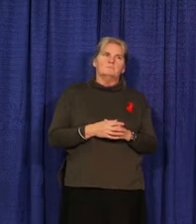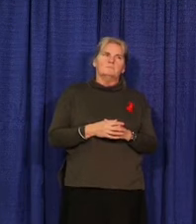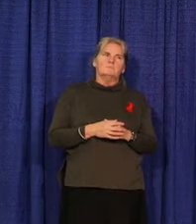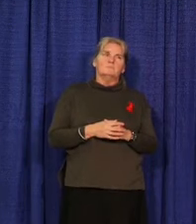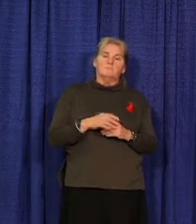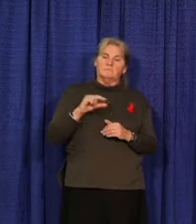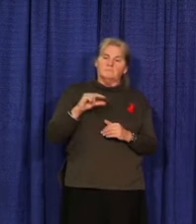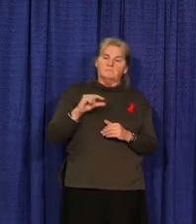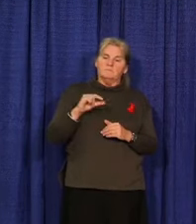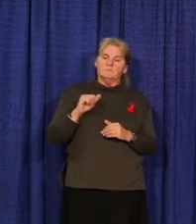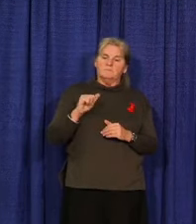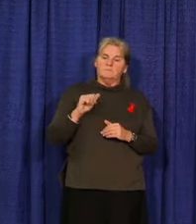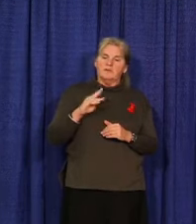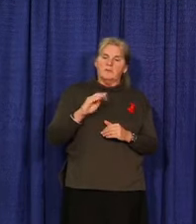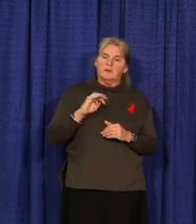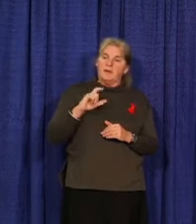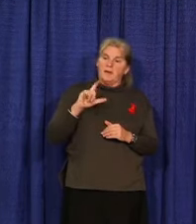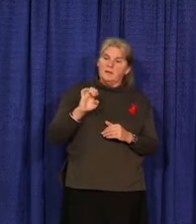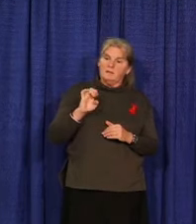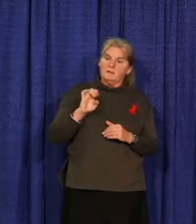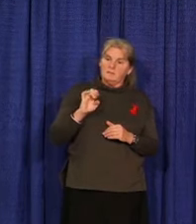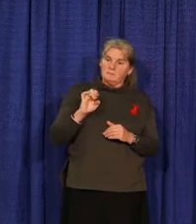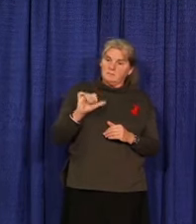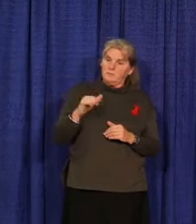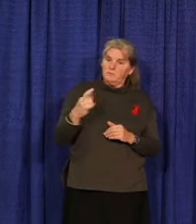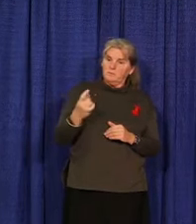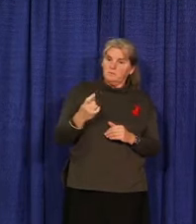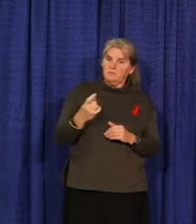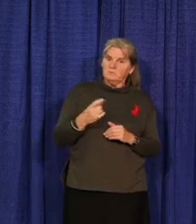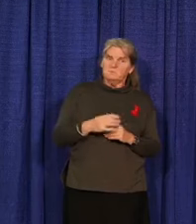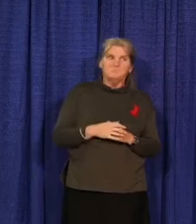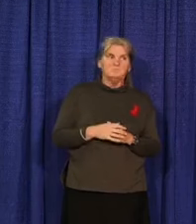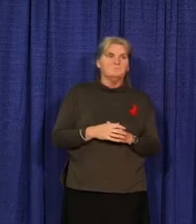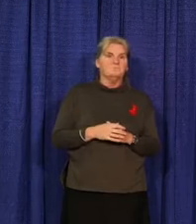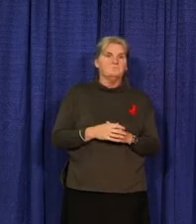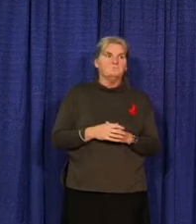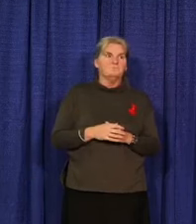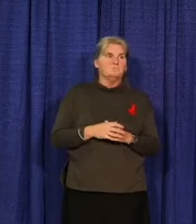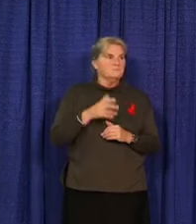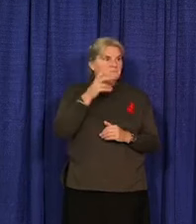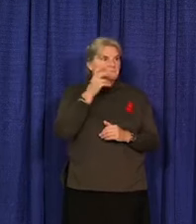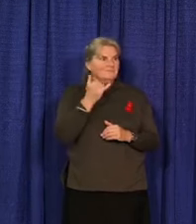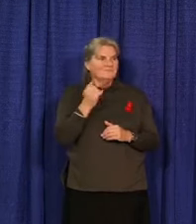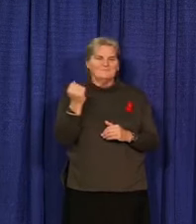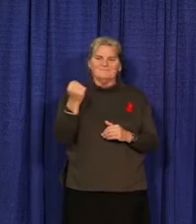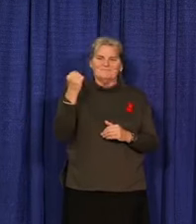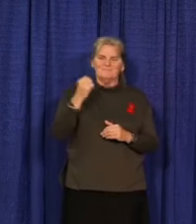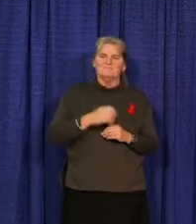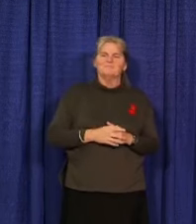Gabrielle? Reporter: Can you hear me now?